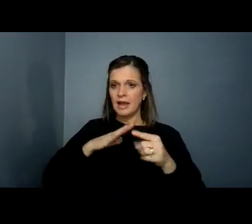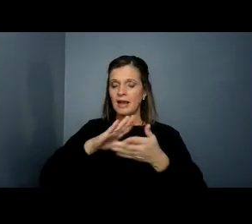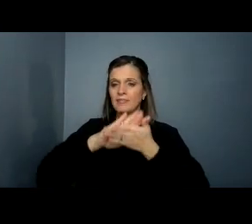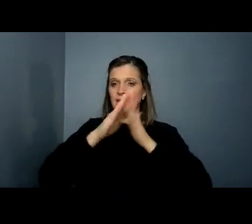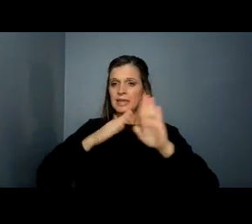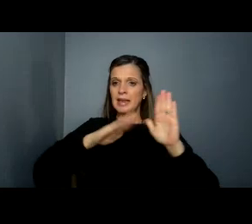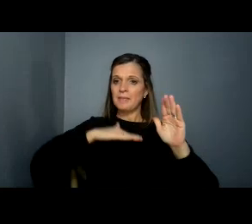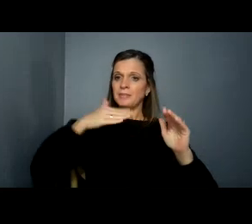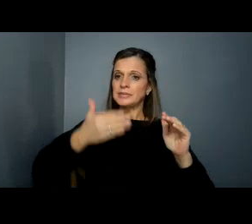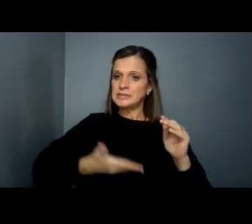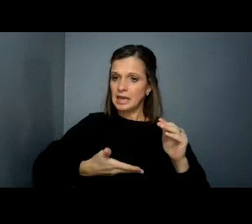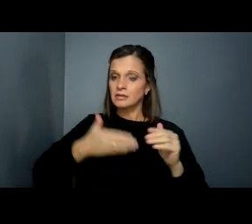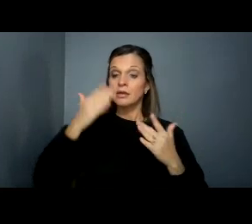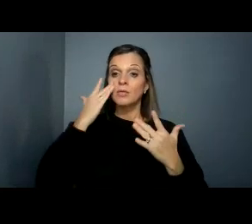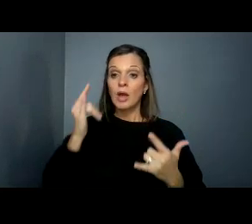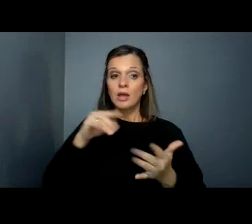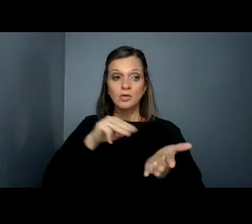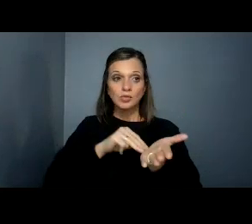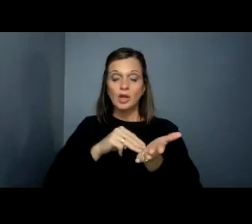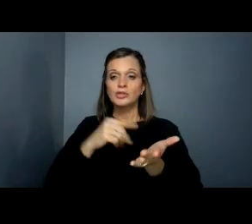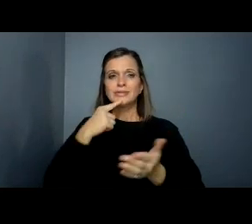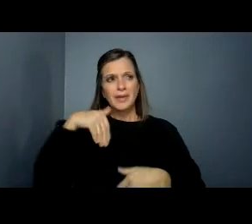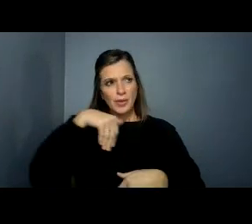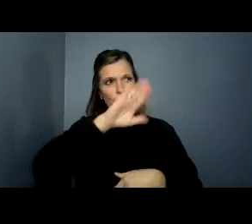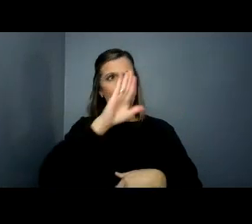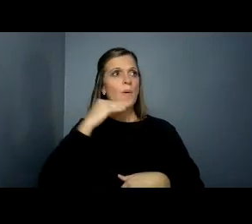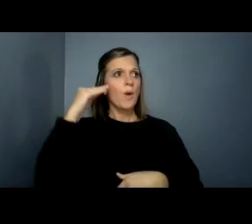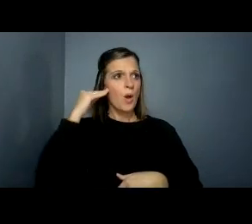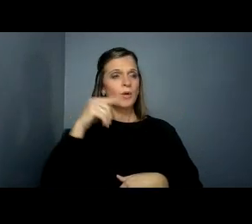him to go home and deal with the tinnitus 'cause. He couldn't do anything about it.